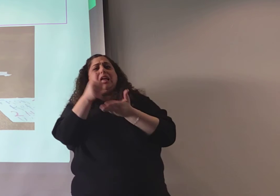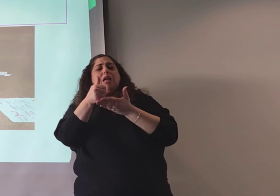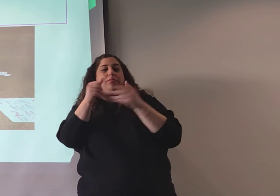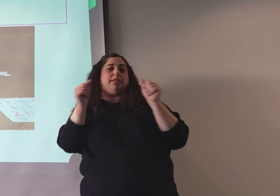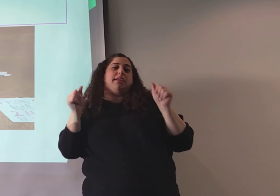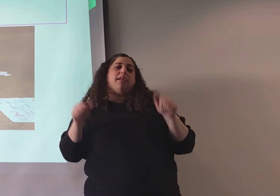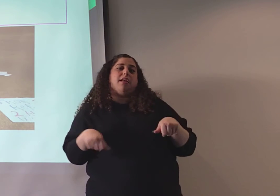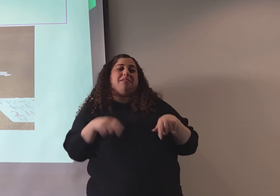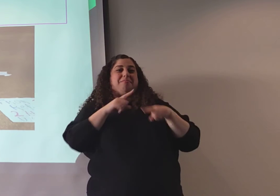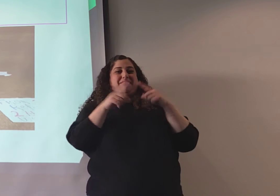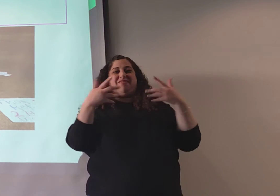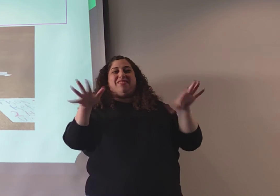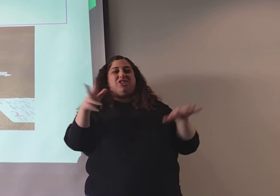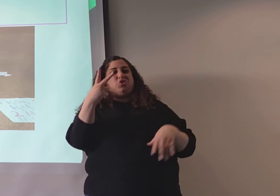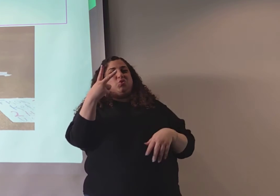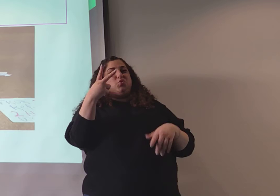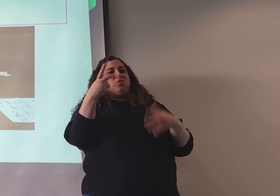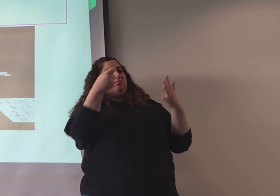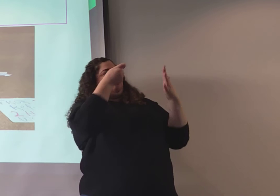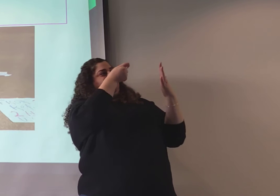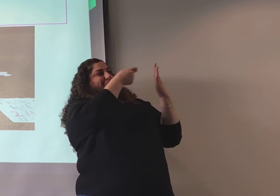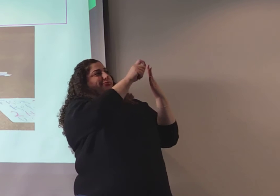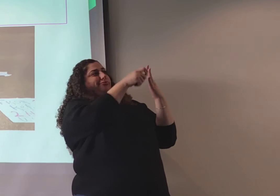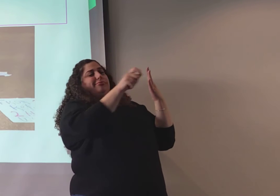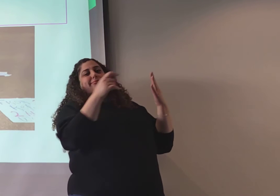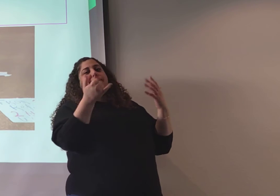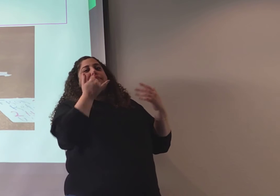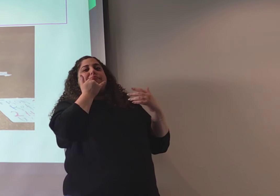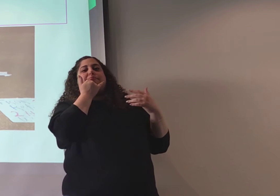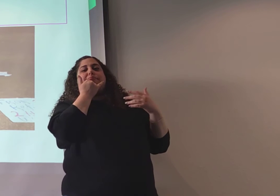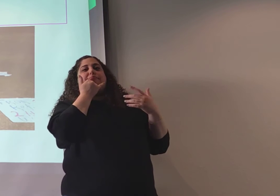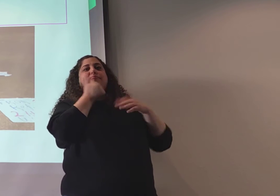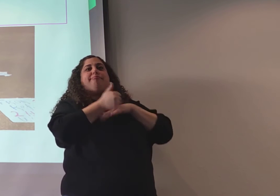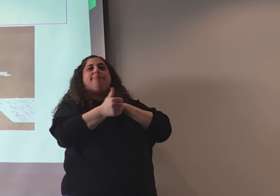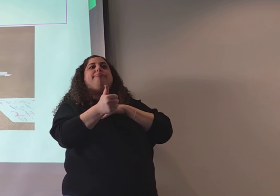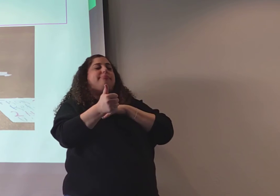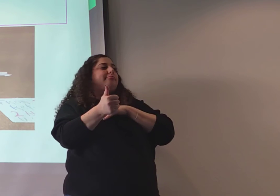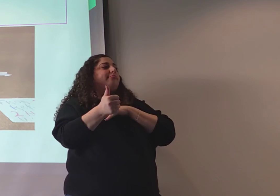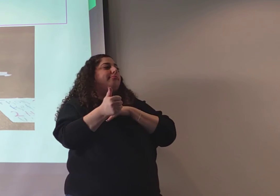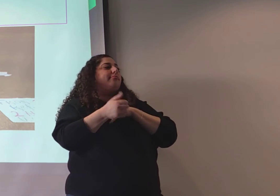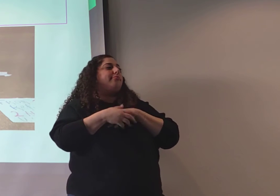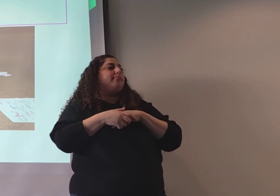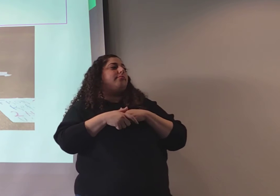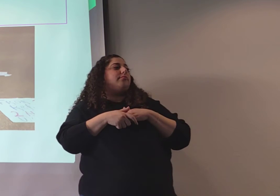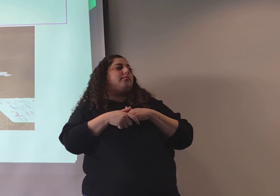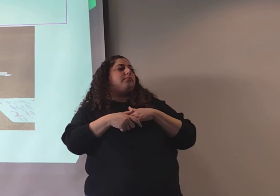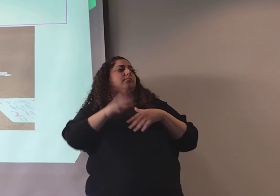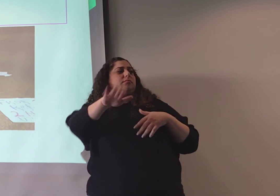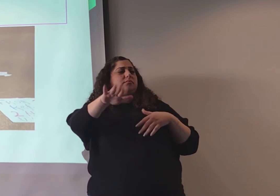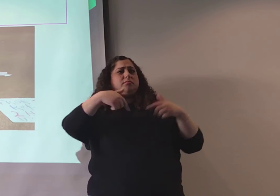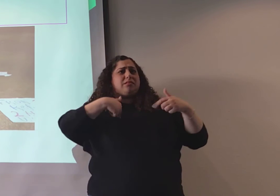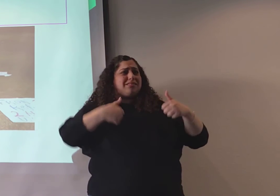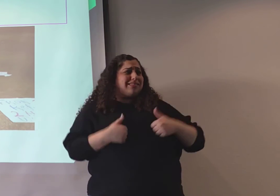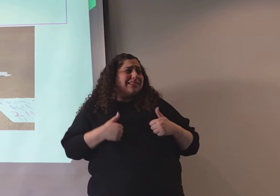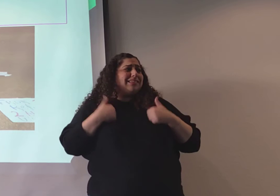So if they want to evict him, how many days of notice?